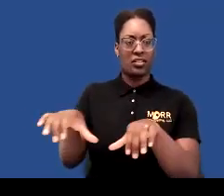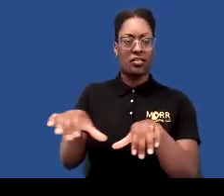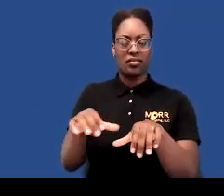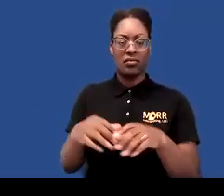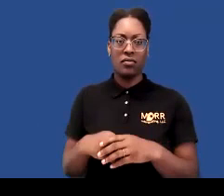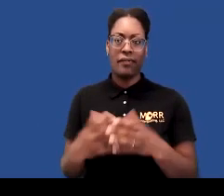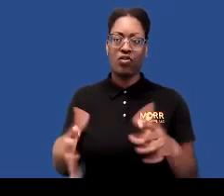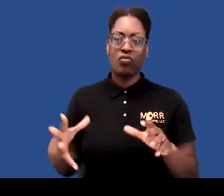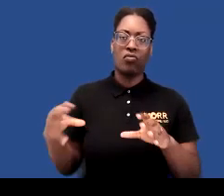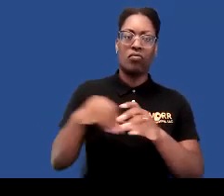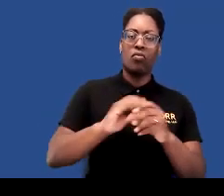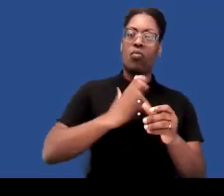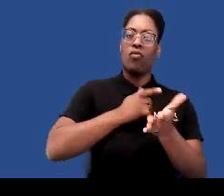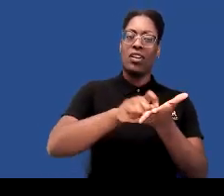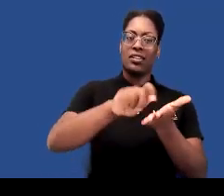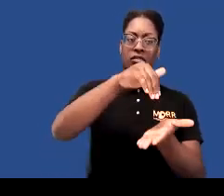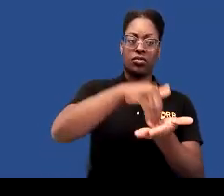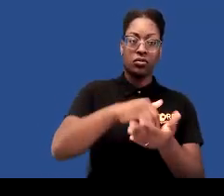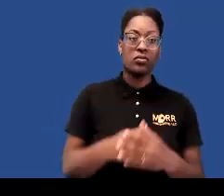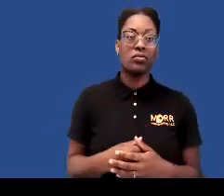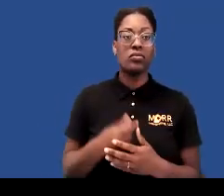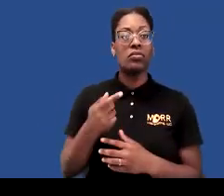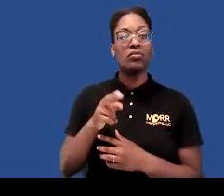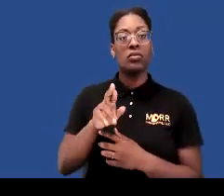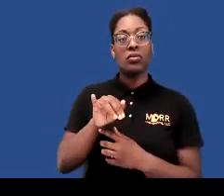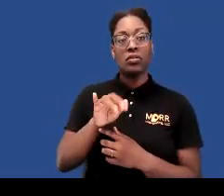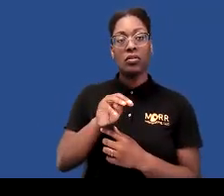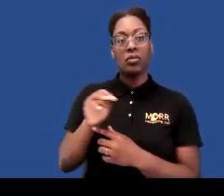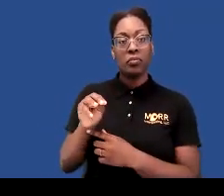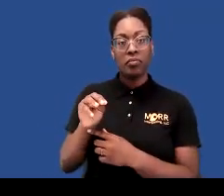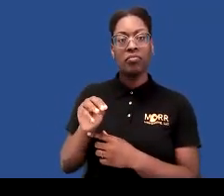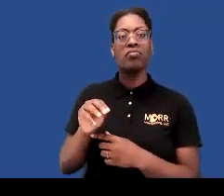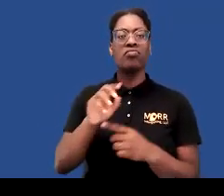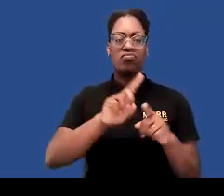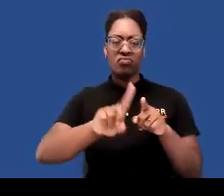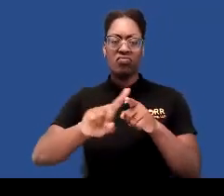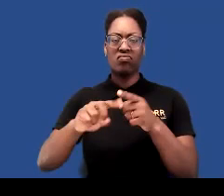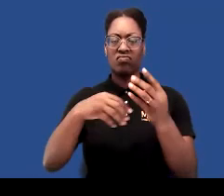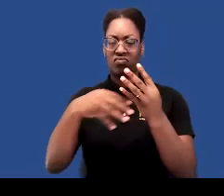Scholars such as Grimm, Bawarshi and Pelkowski, Greenfield, and Garcia, and many others